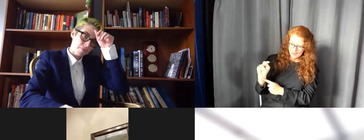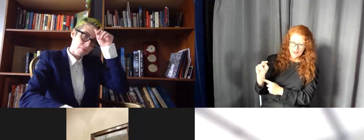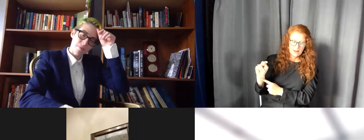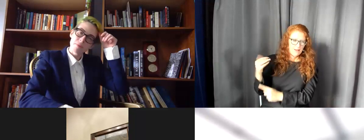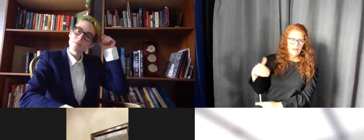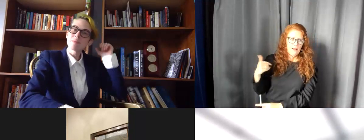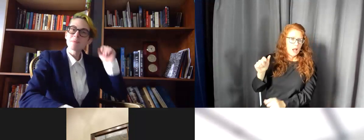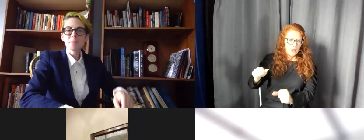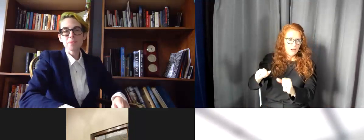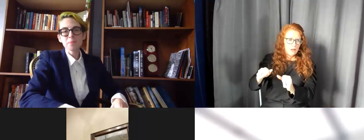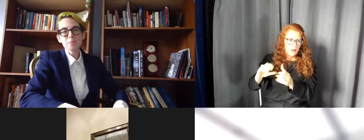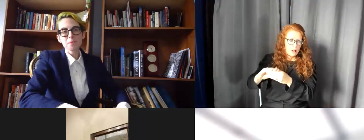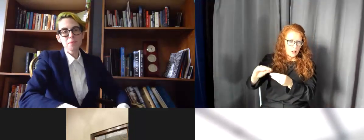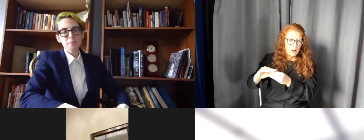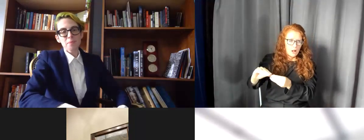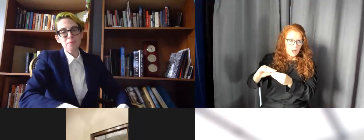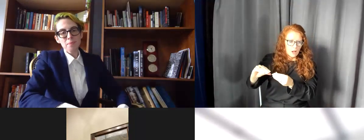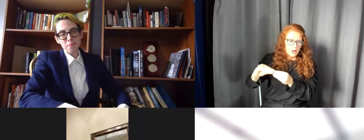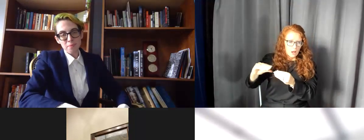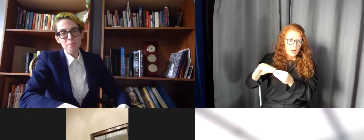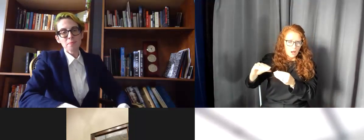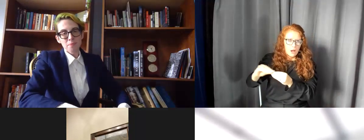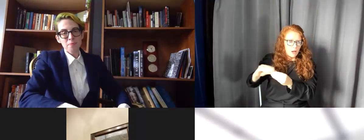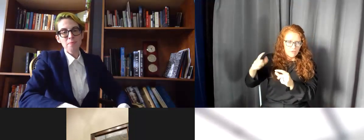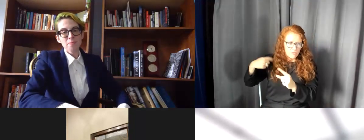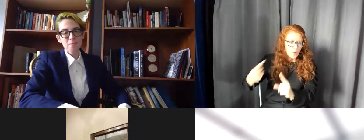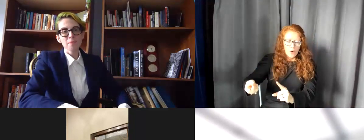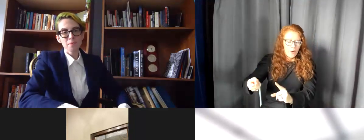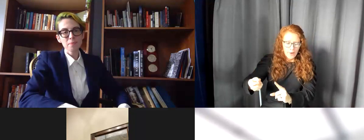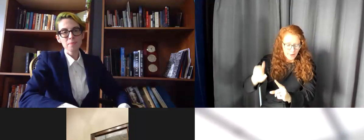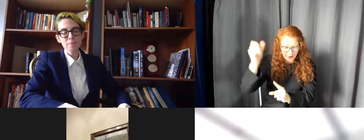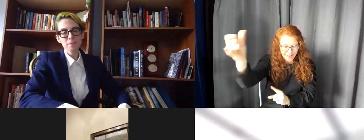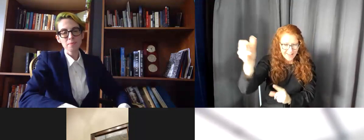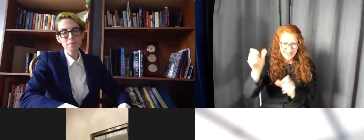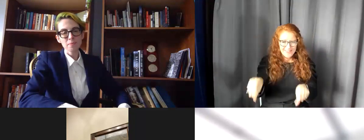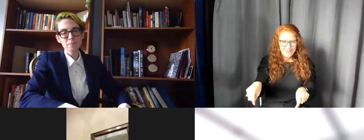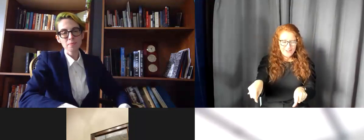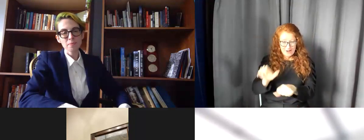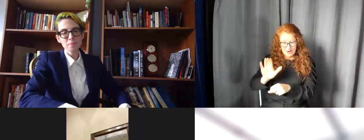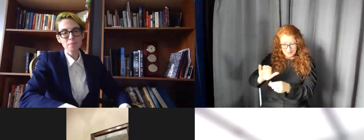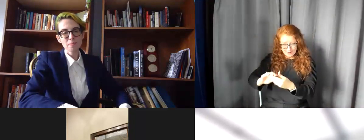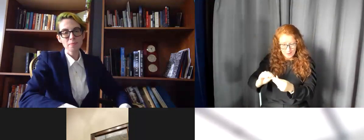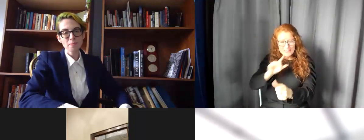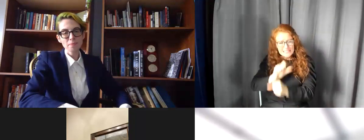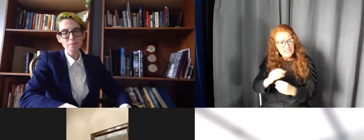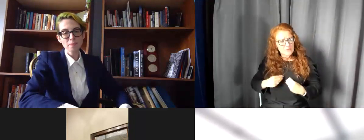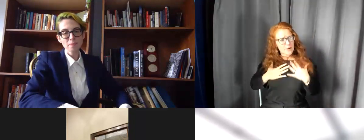Jordan Radford: a lot of it is super inspiring. Jordan Radford: not because